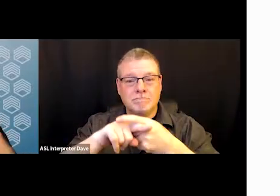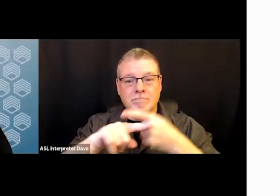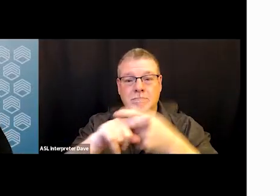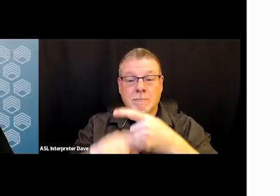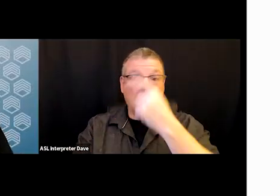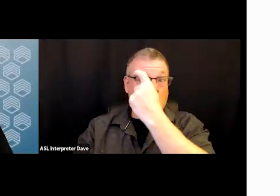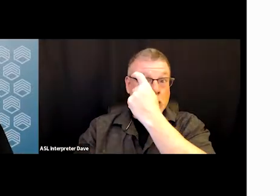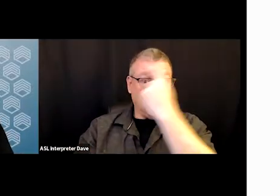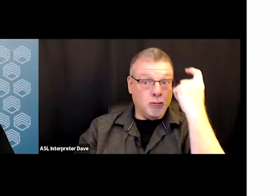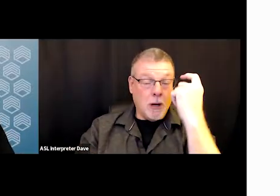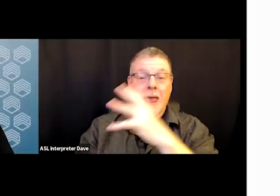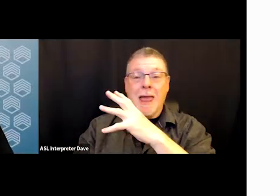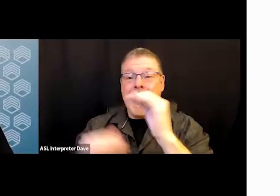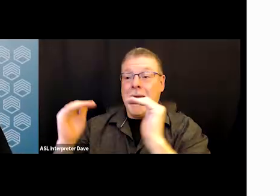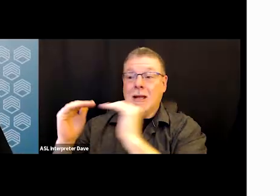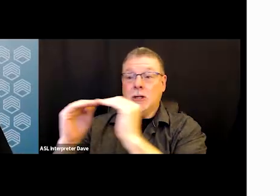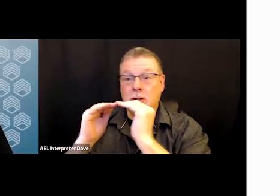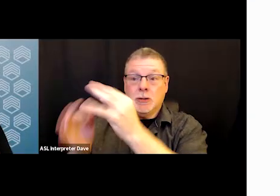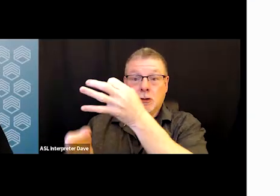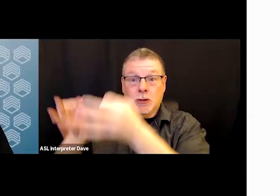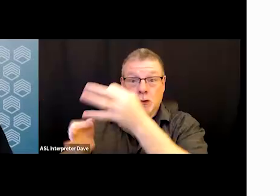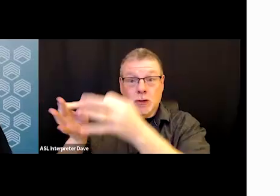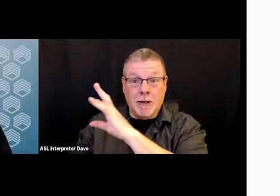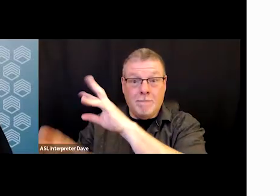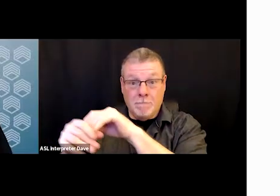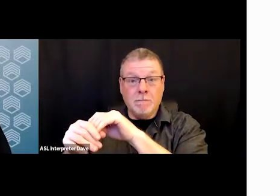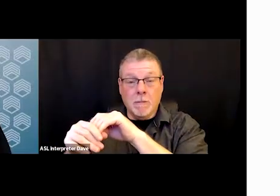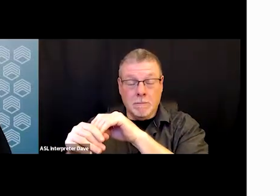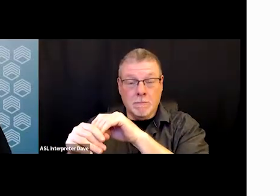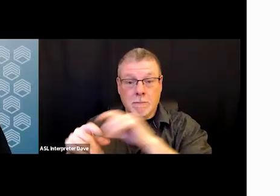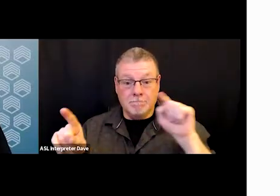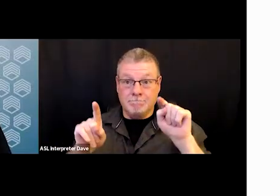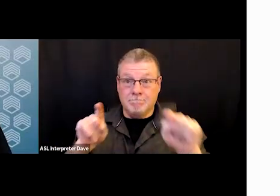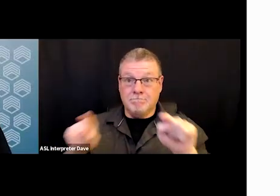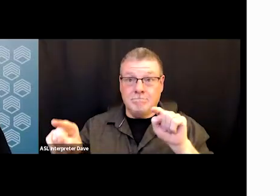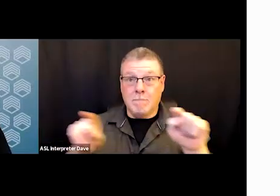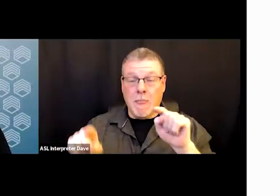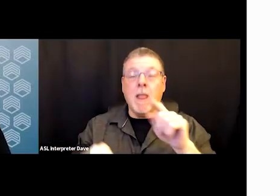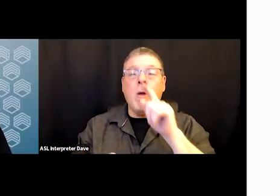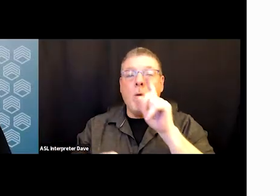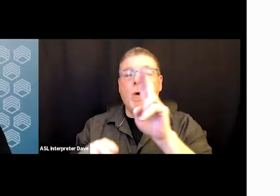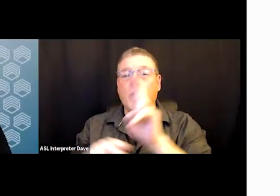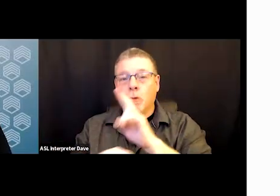and justice-involved individuals, or individuals that have a substance use disorder,